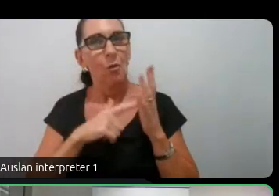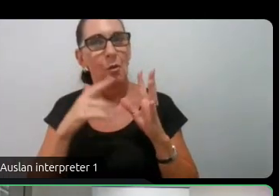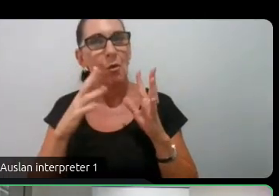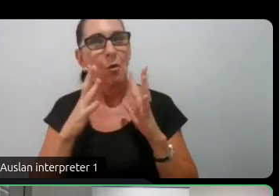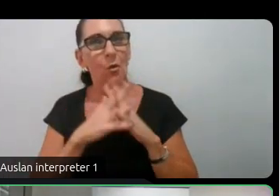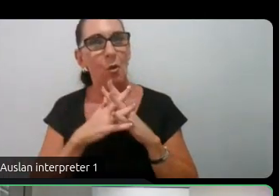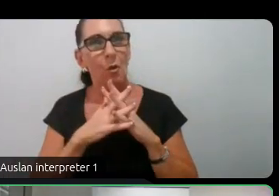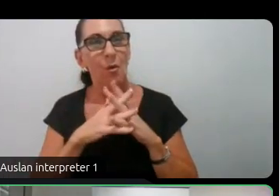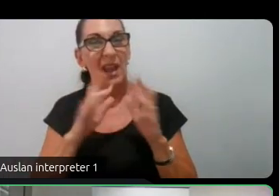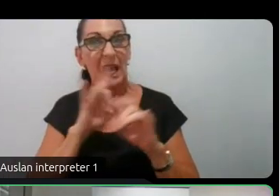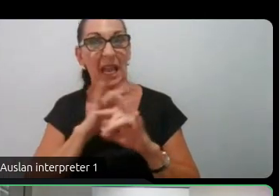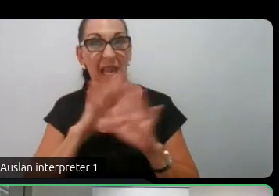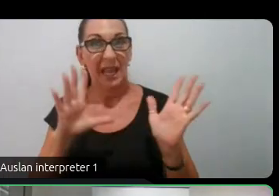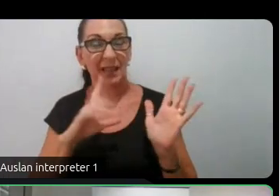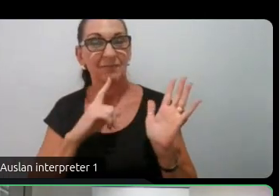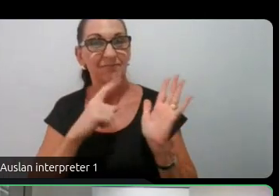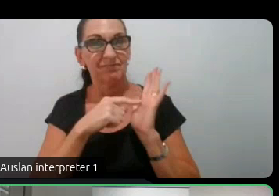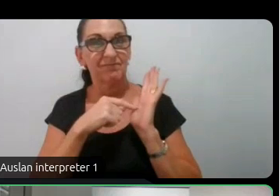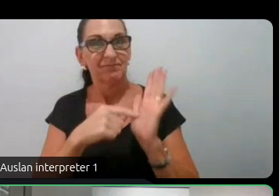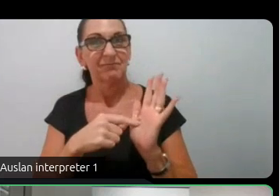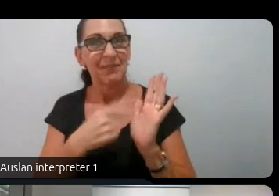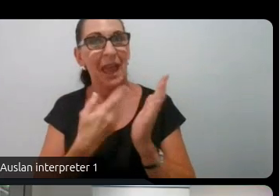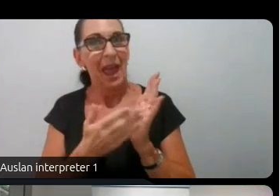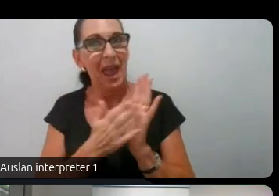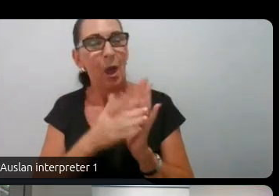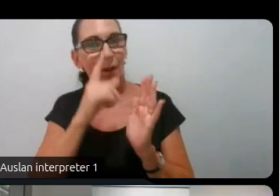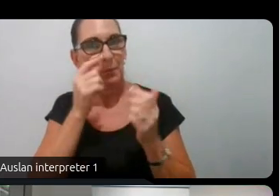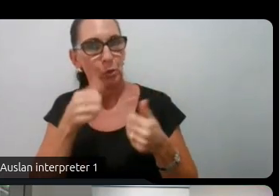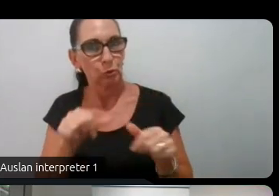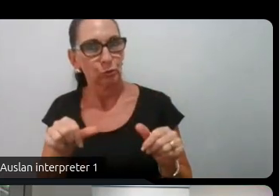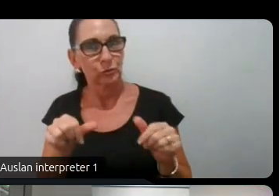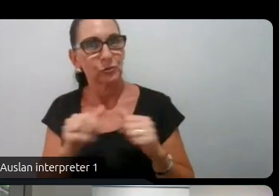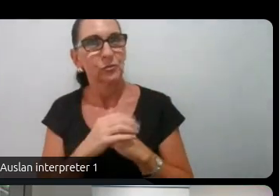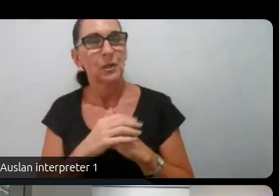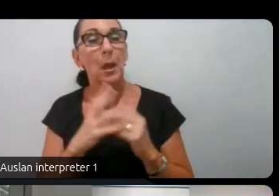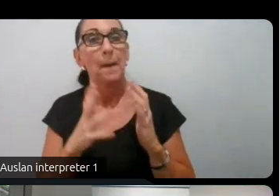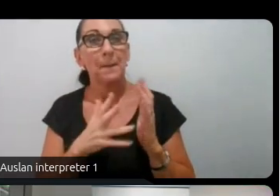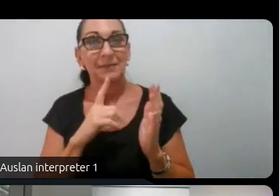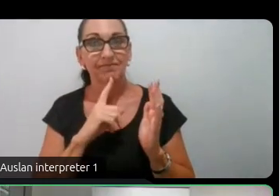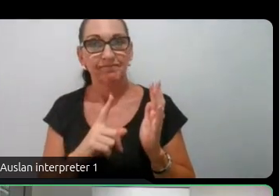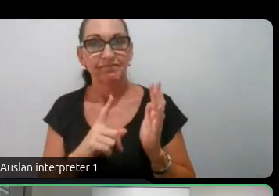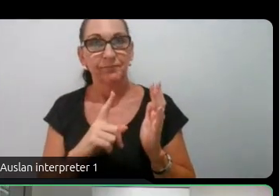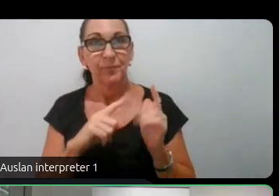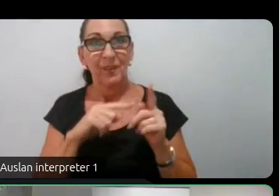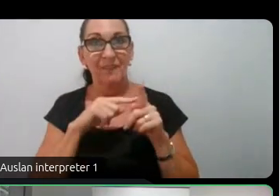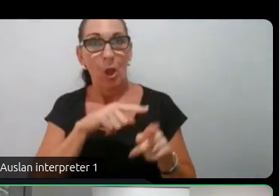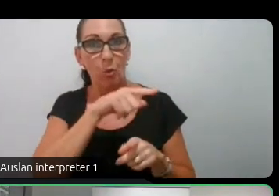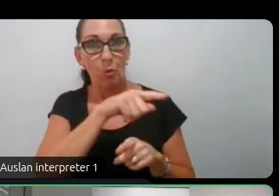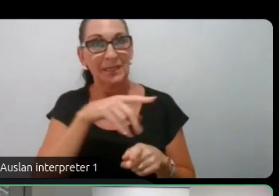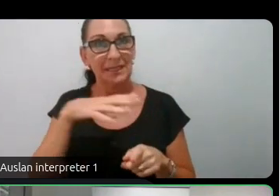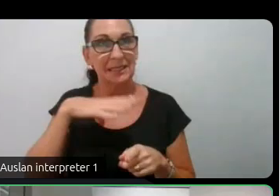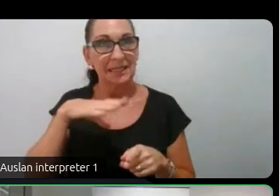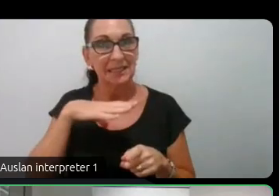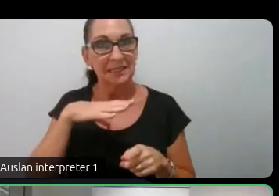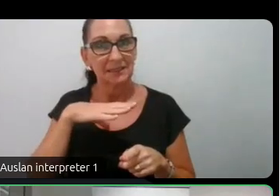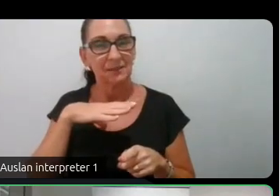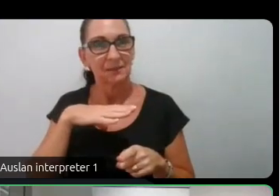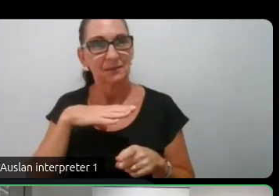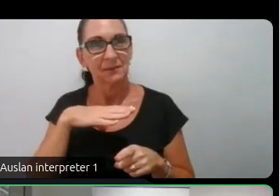say how this should be applied um provides that what is needed in terms of meeting that is as